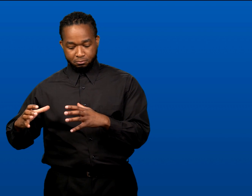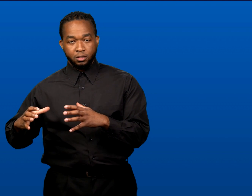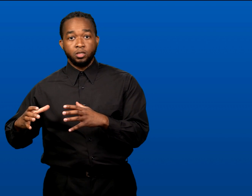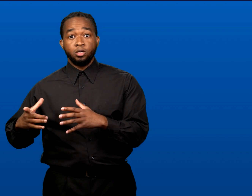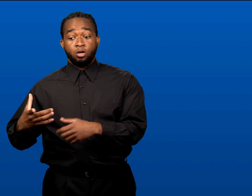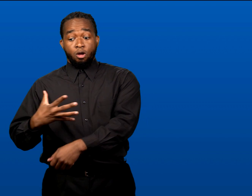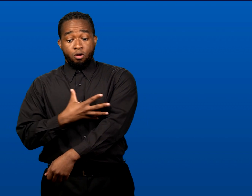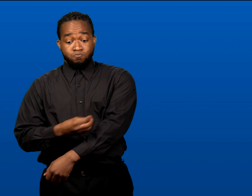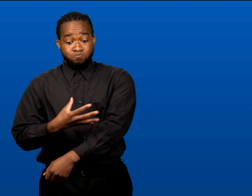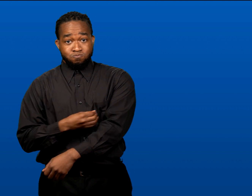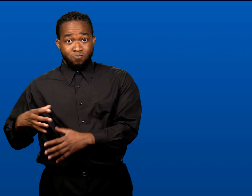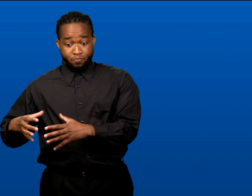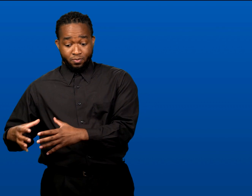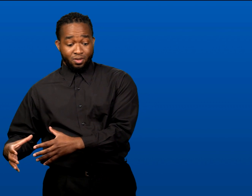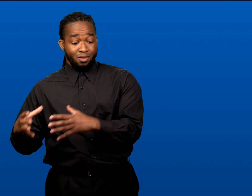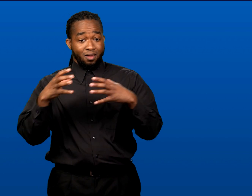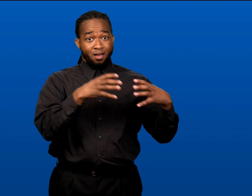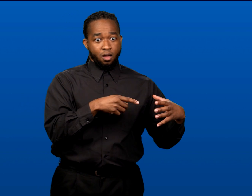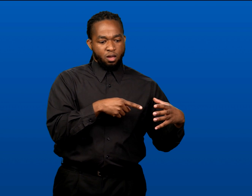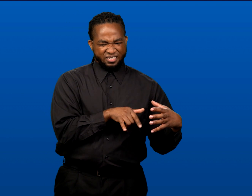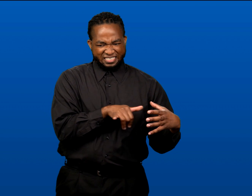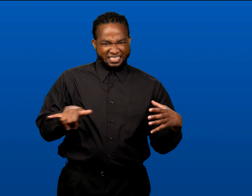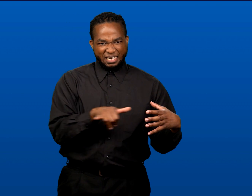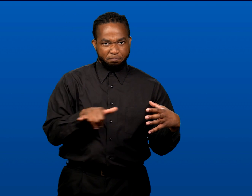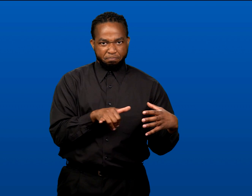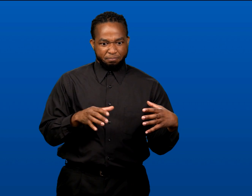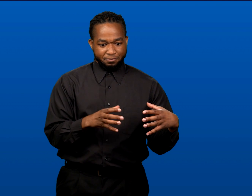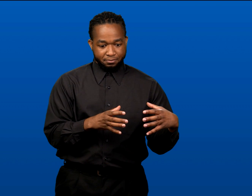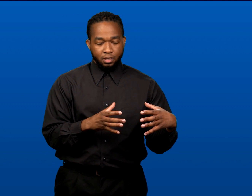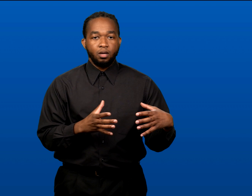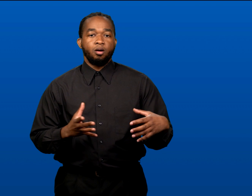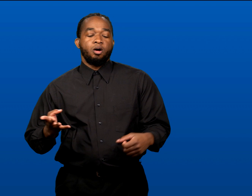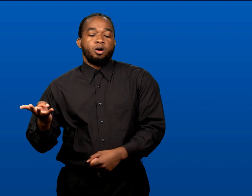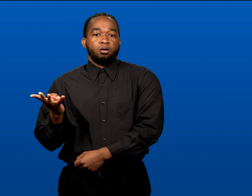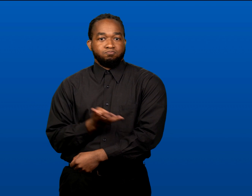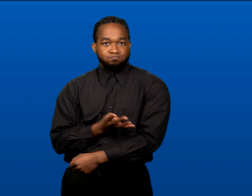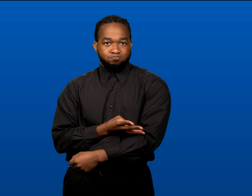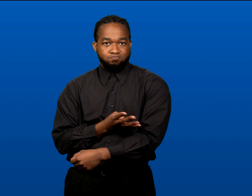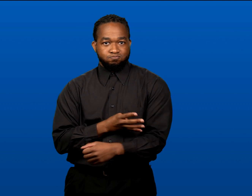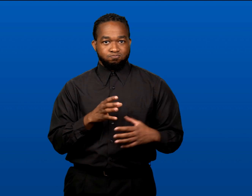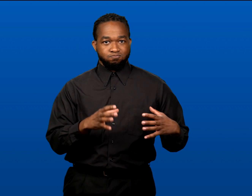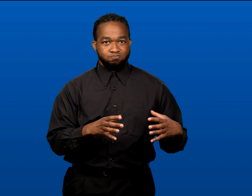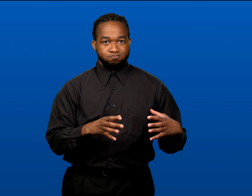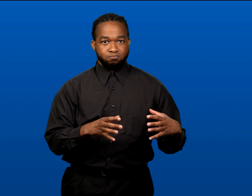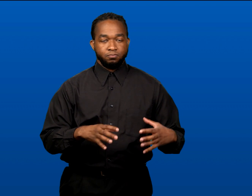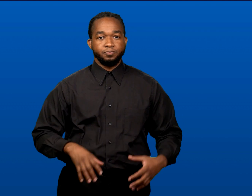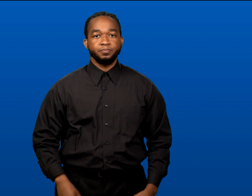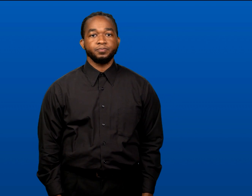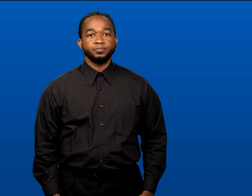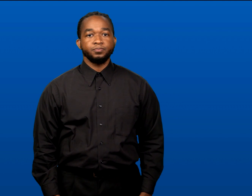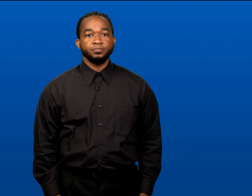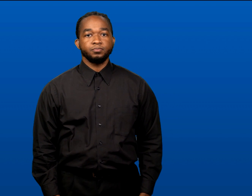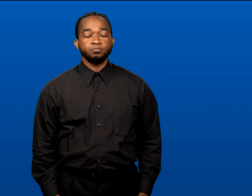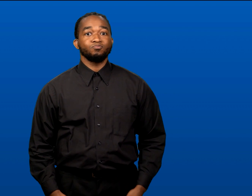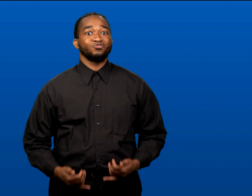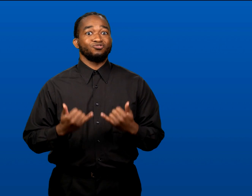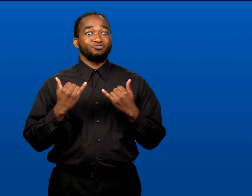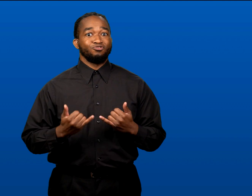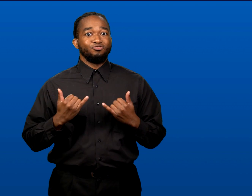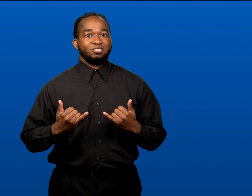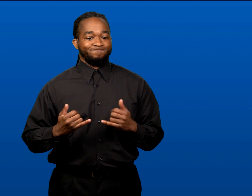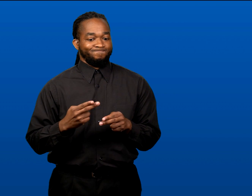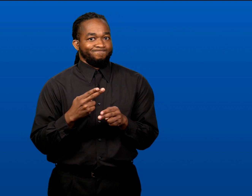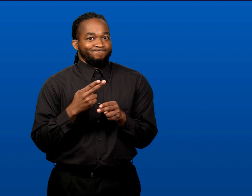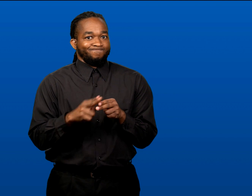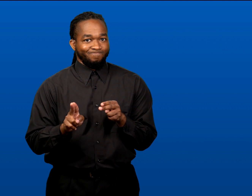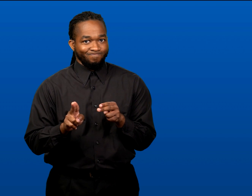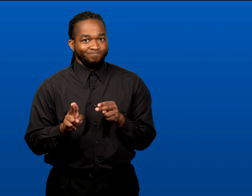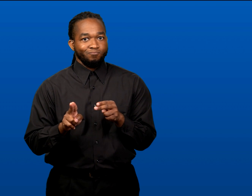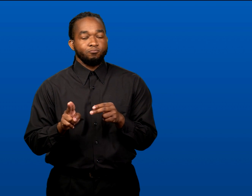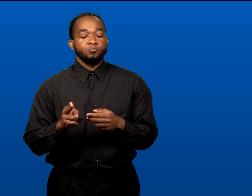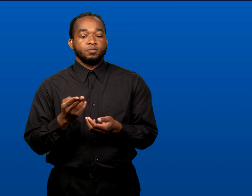of the same race and ethnicity as the person receiving the blood. Currently, there is a